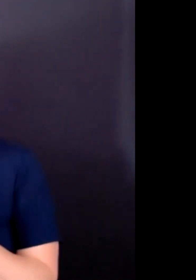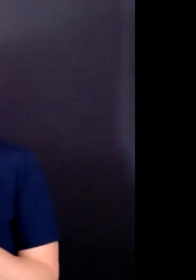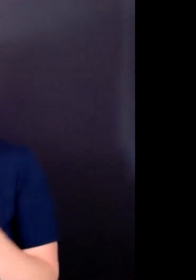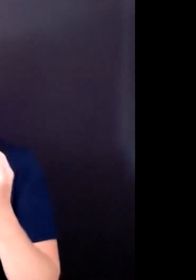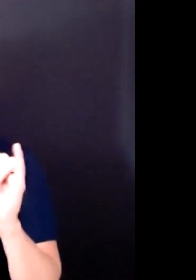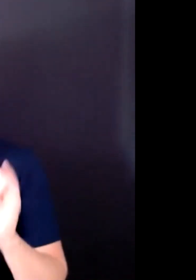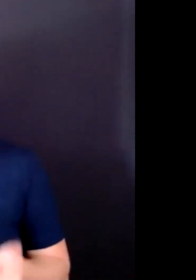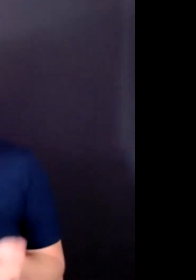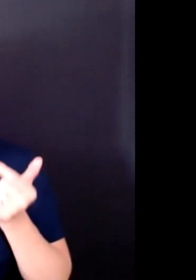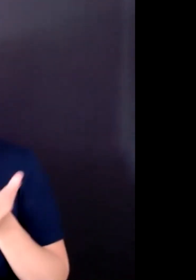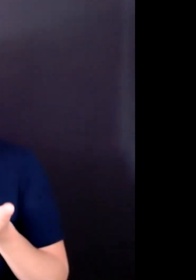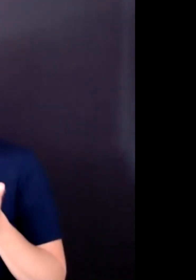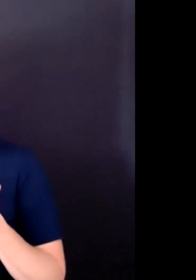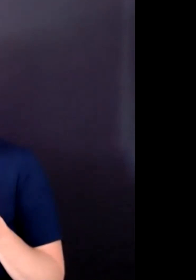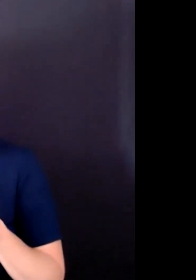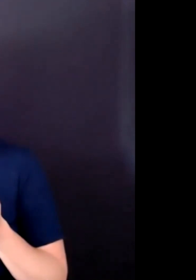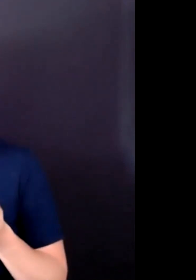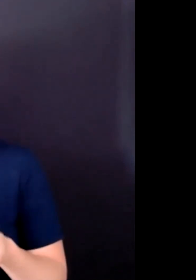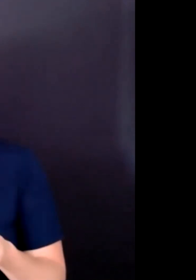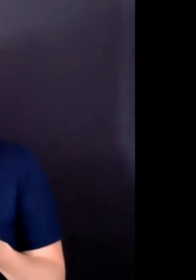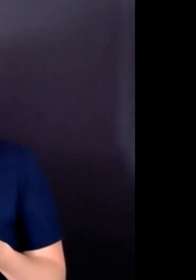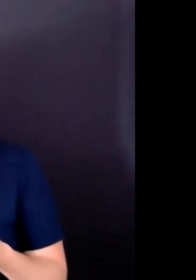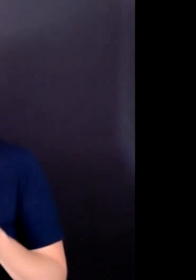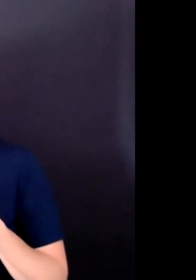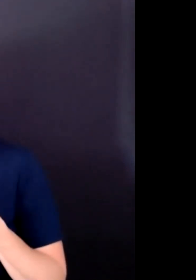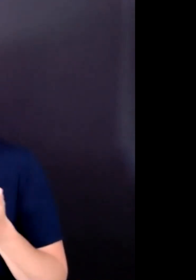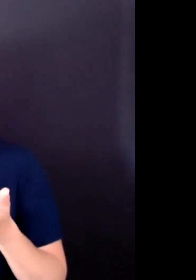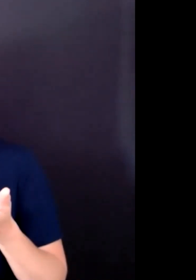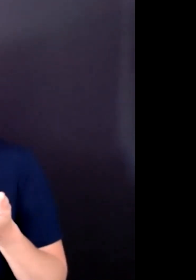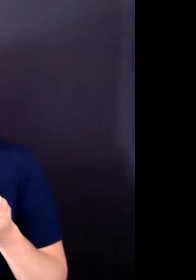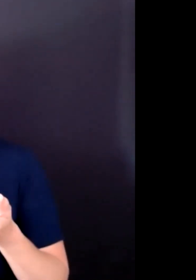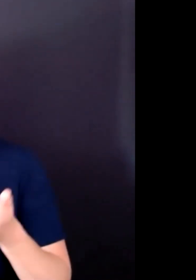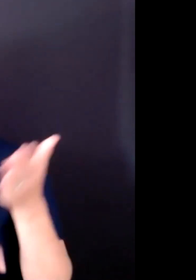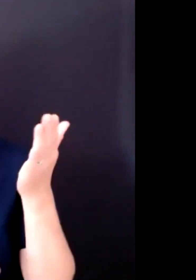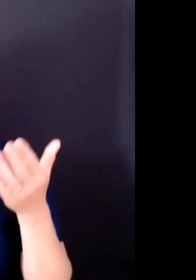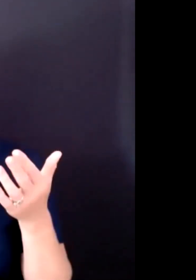just really gets the word out about what is voc-rehab, and IL. To